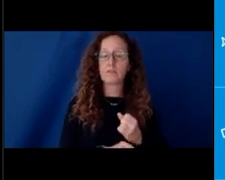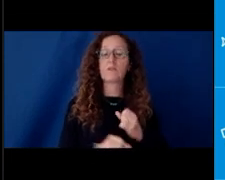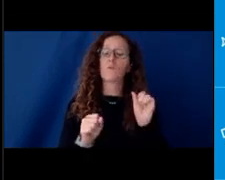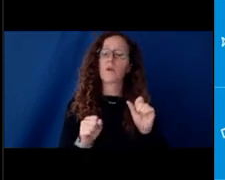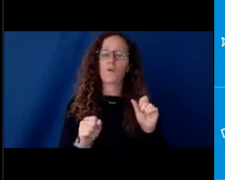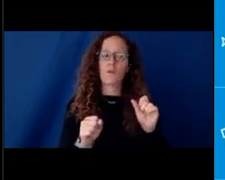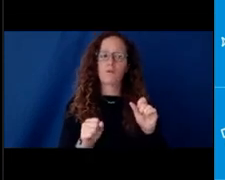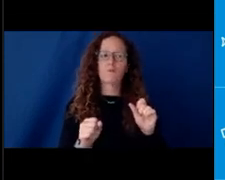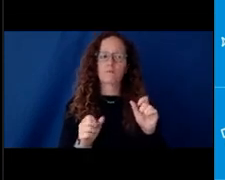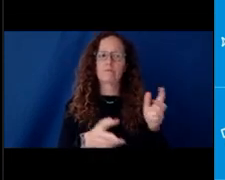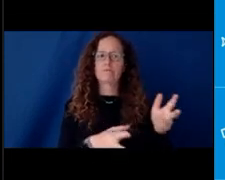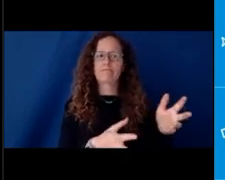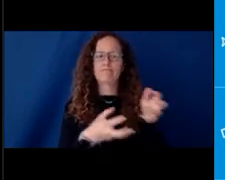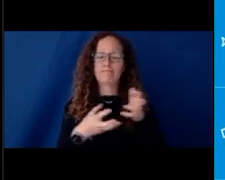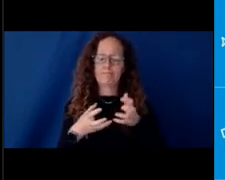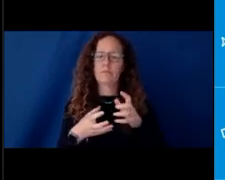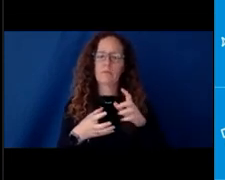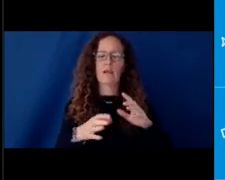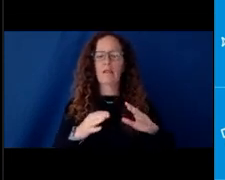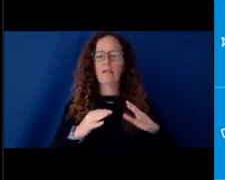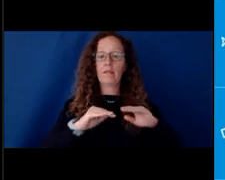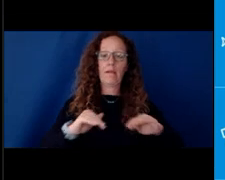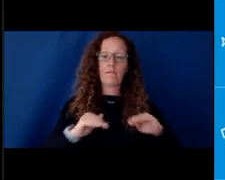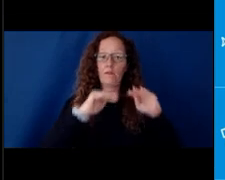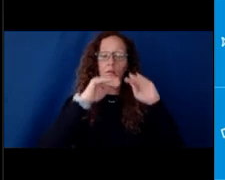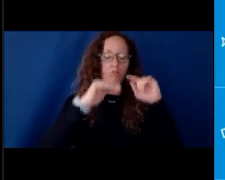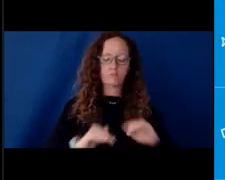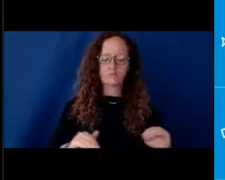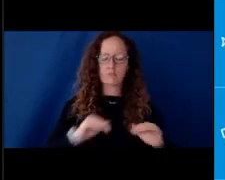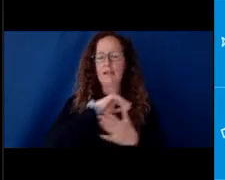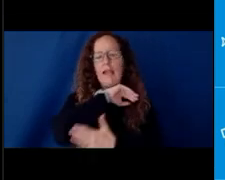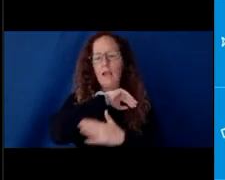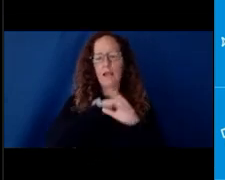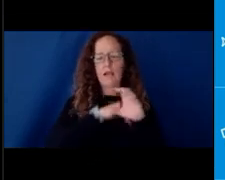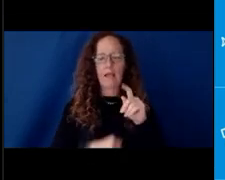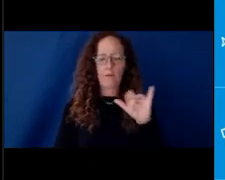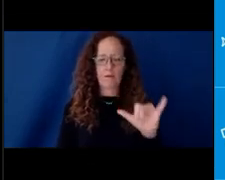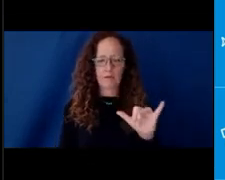And once we identified a data source, it was important to identify health outcomes that